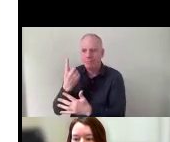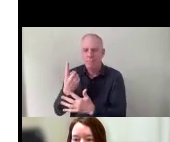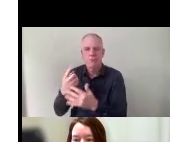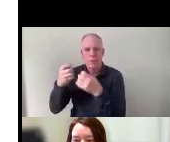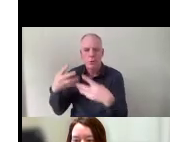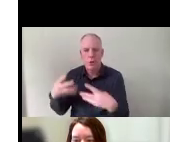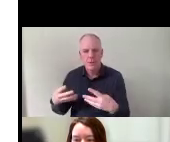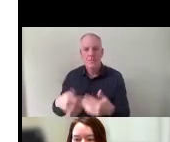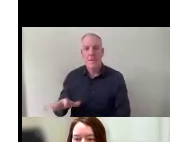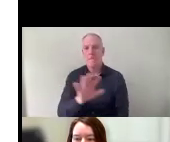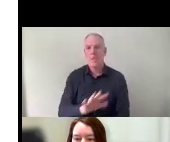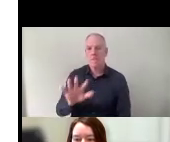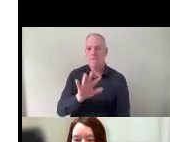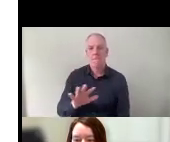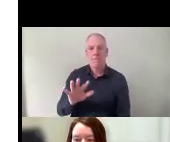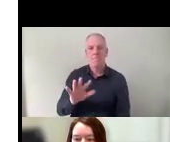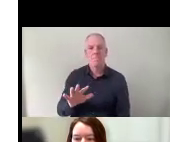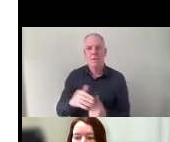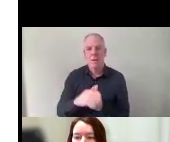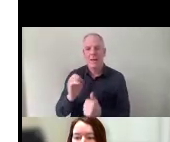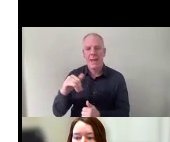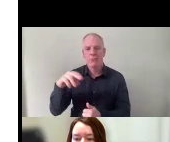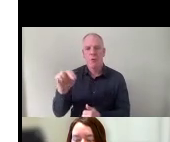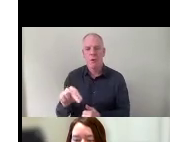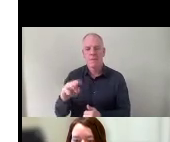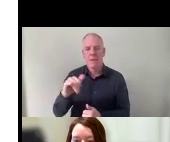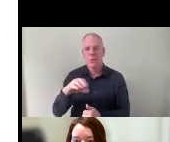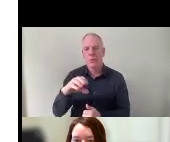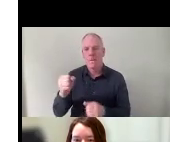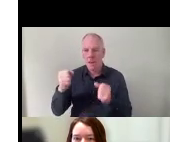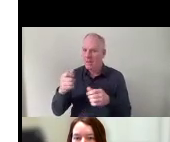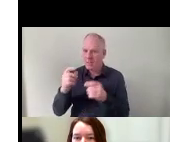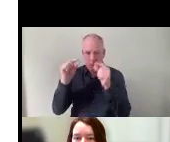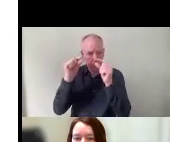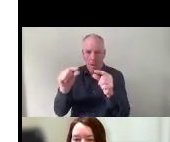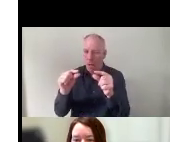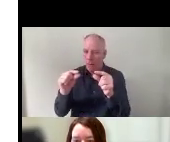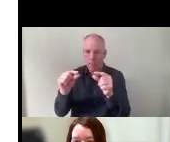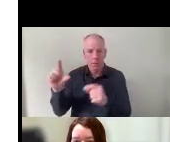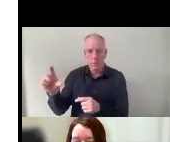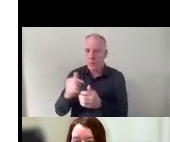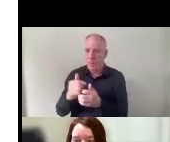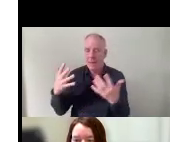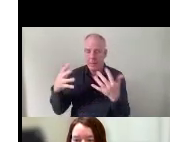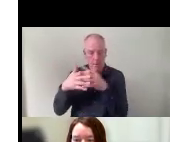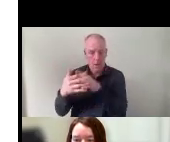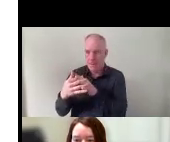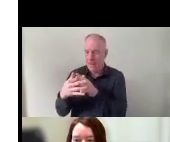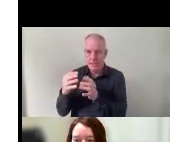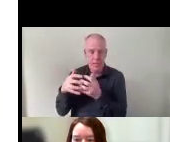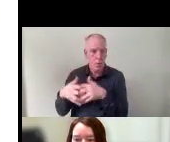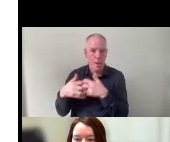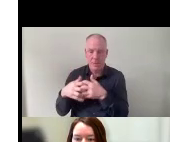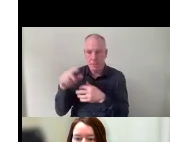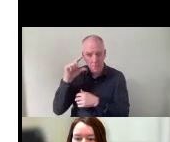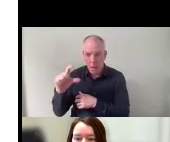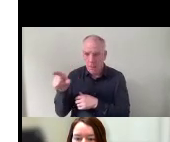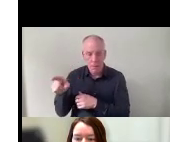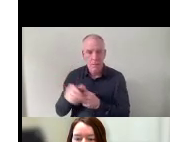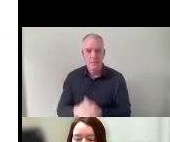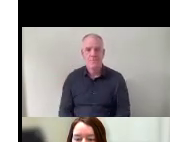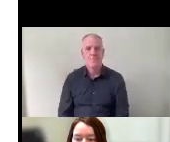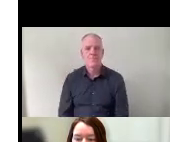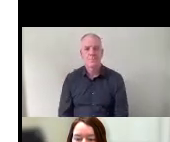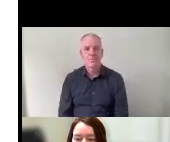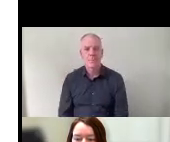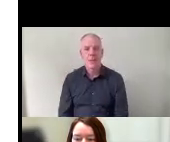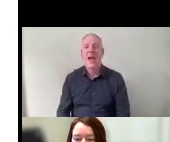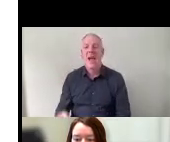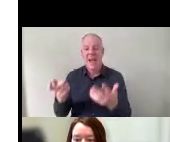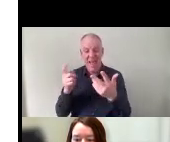one on the bottom is a scanning electron microscope, which is actually incredibly tiny for being such a complex piece of equipment. And then aside from those, we have